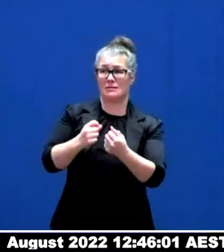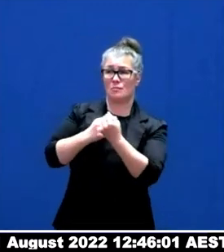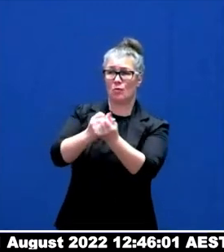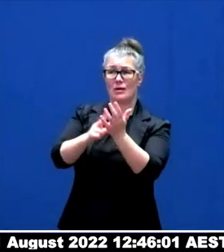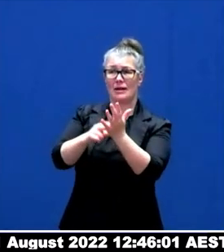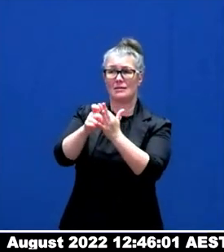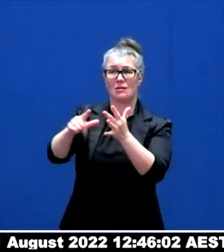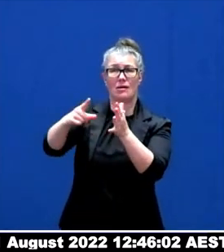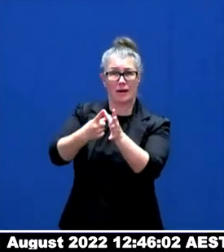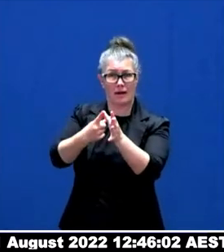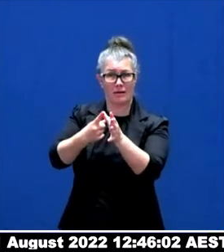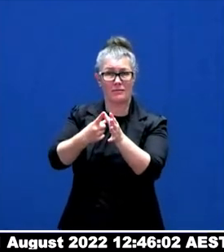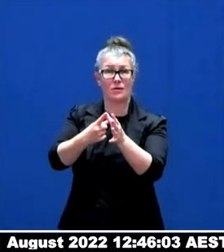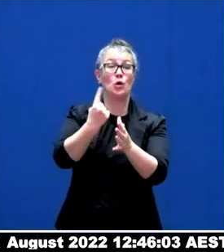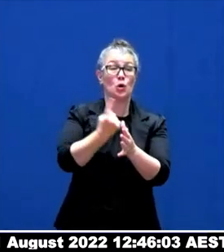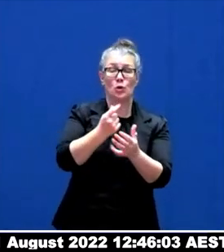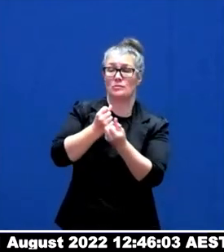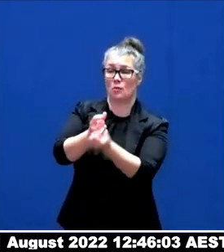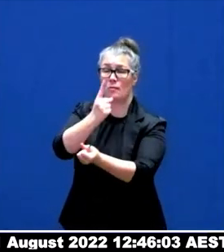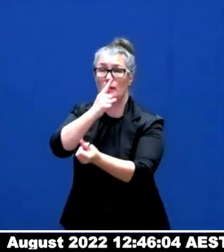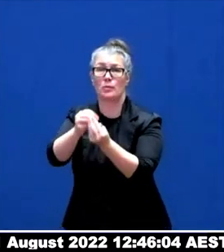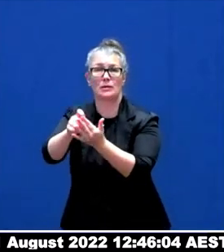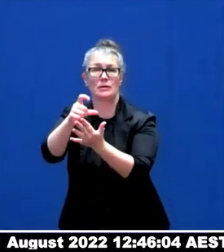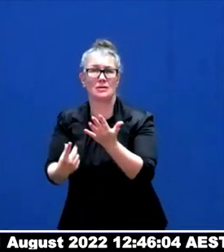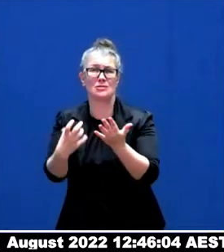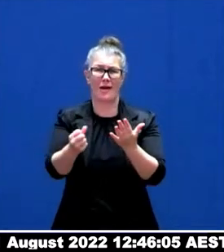So, there are packages as part of that program which are called high needs packages,